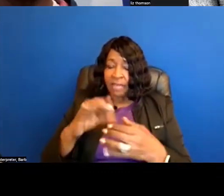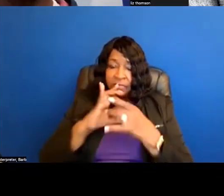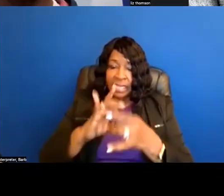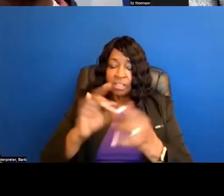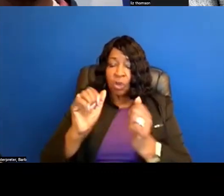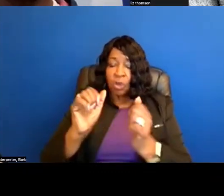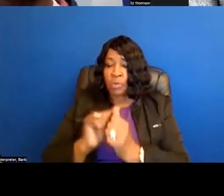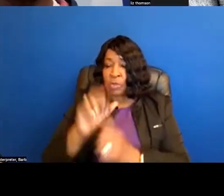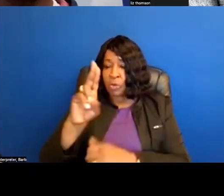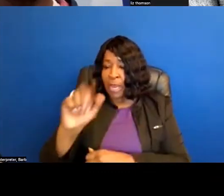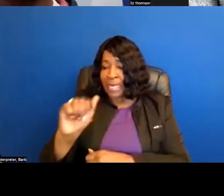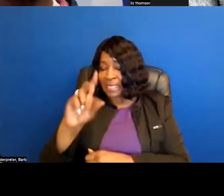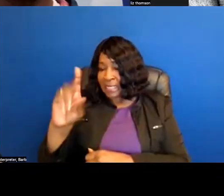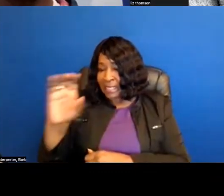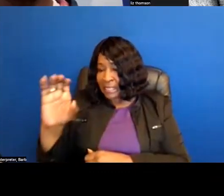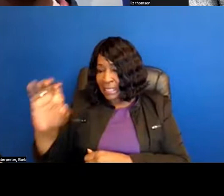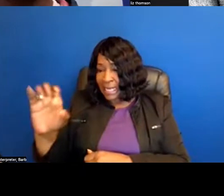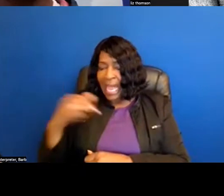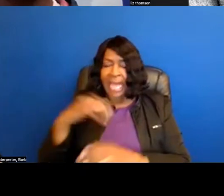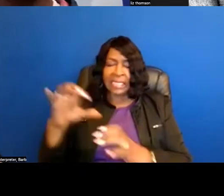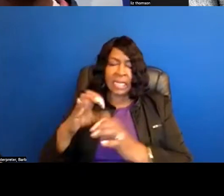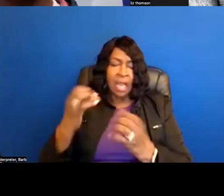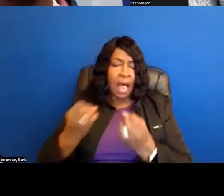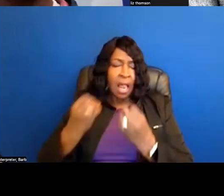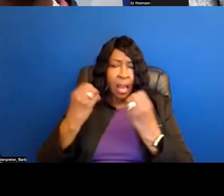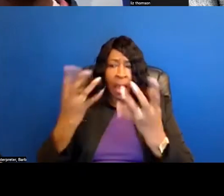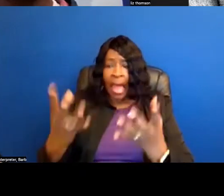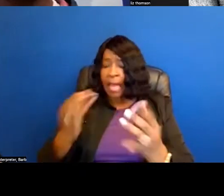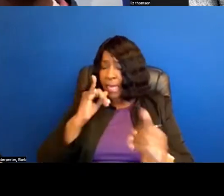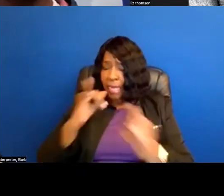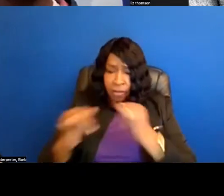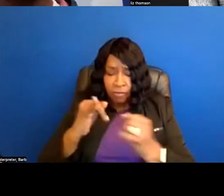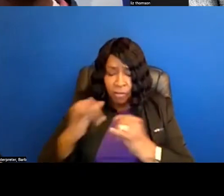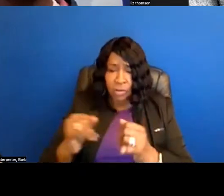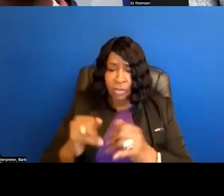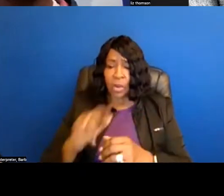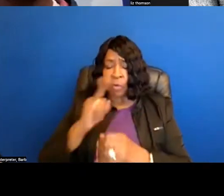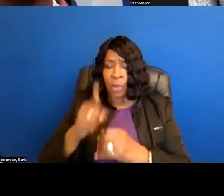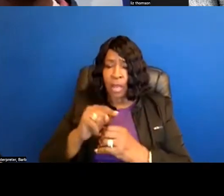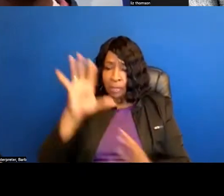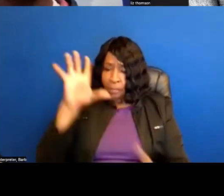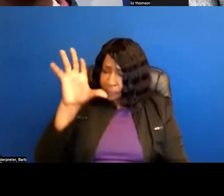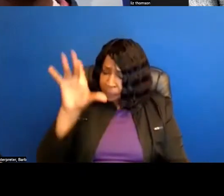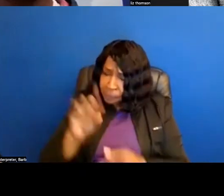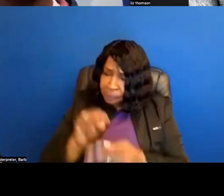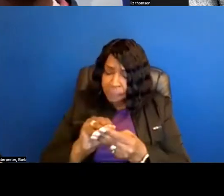And so I did a lot of interviewing and really qualitative approaches